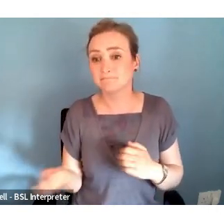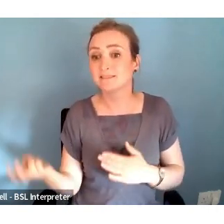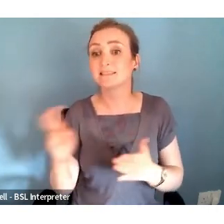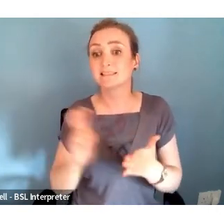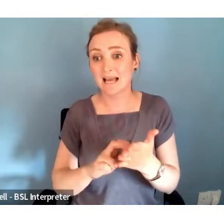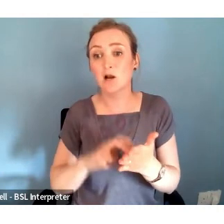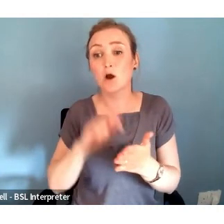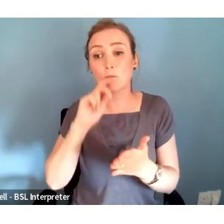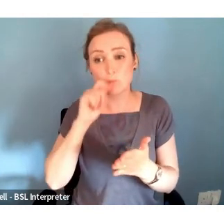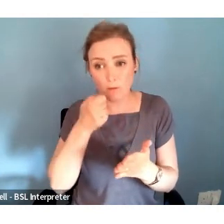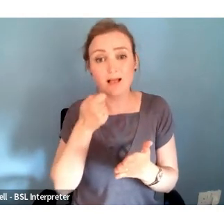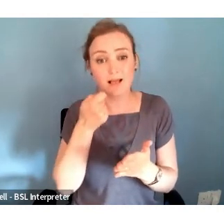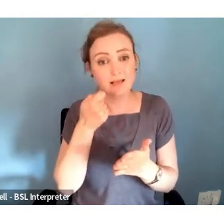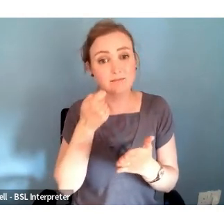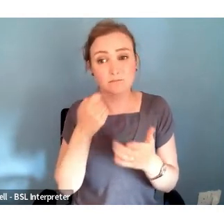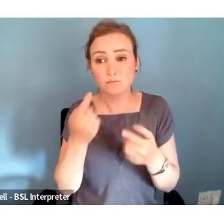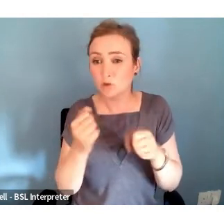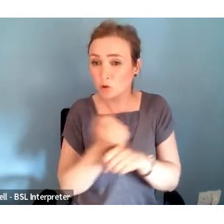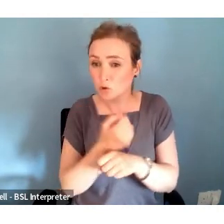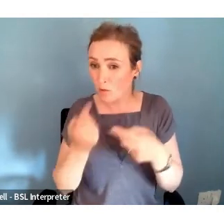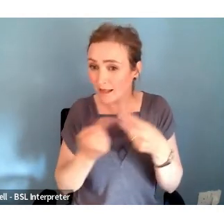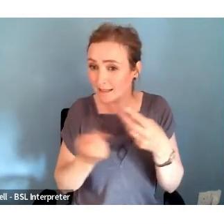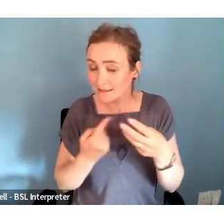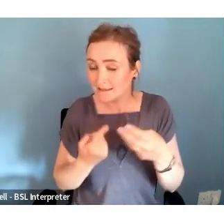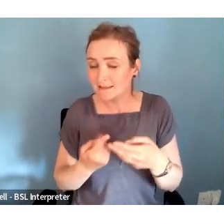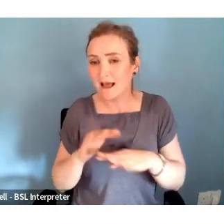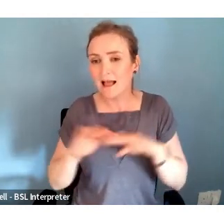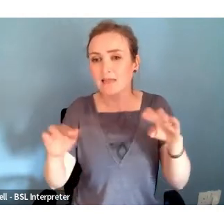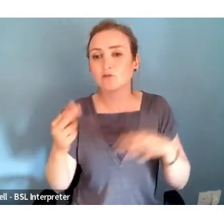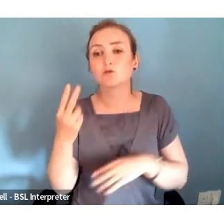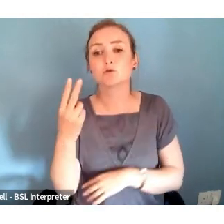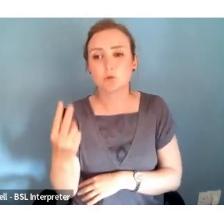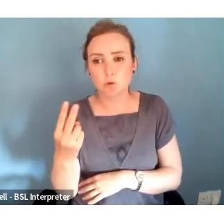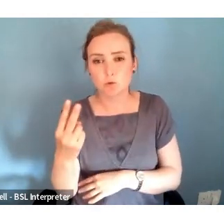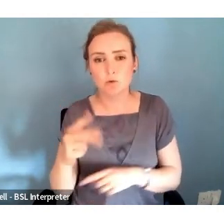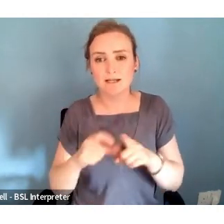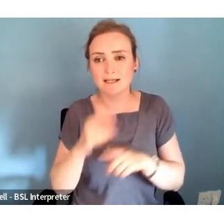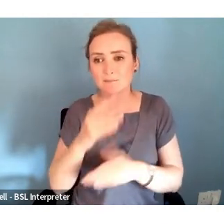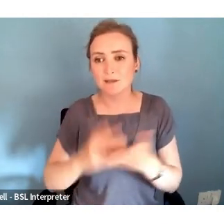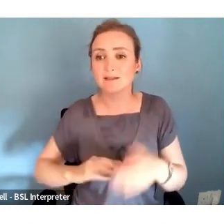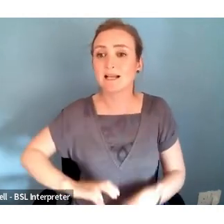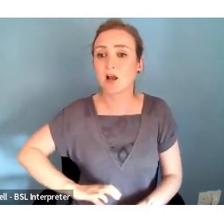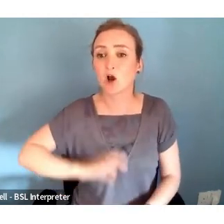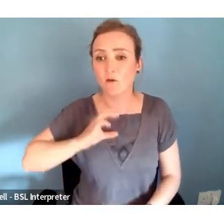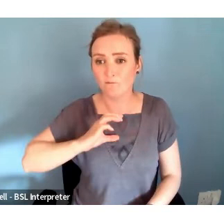things in place. Level 2 is you are a Disability Confident employer,